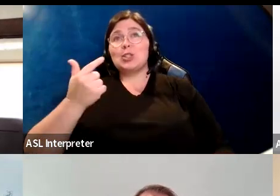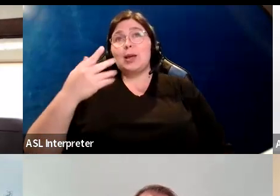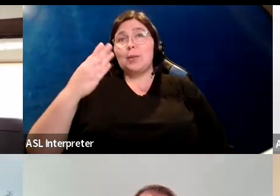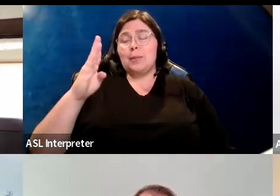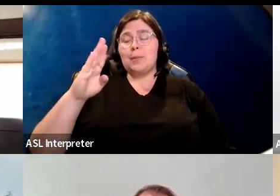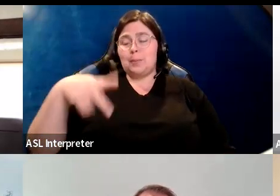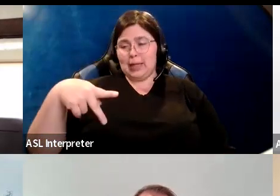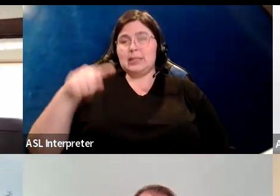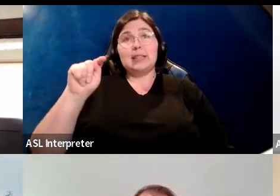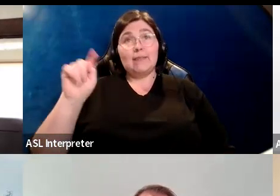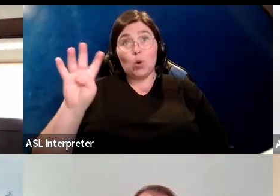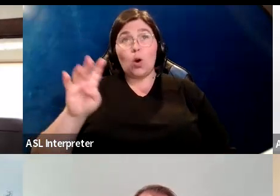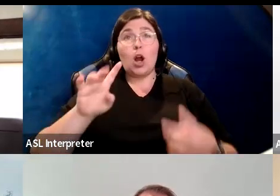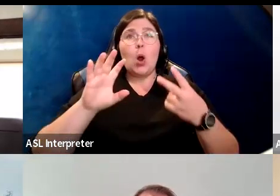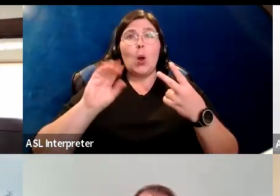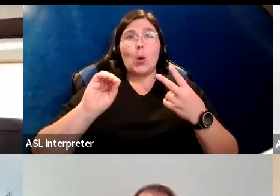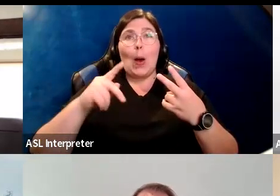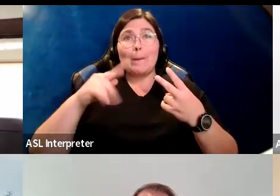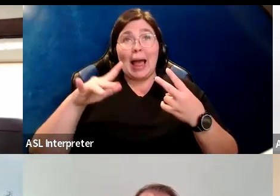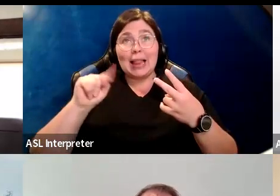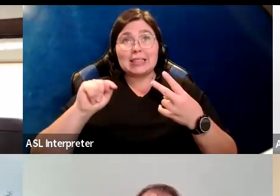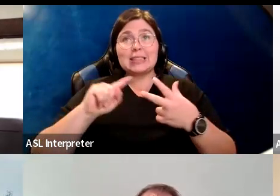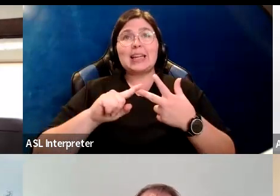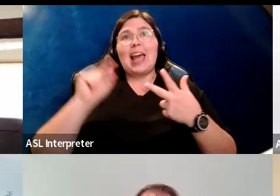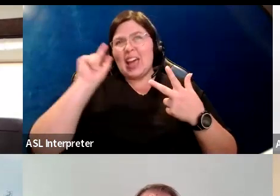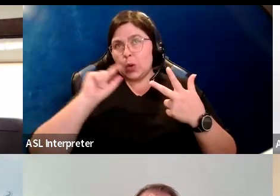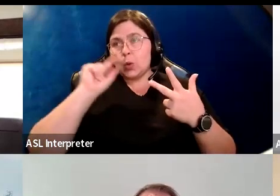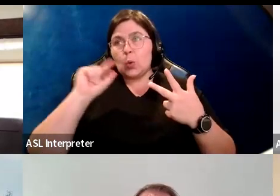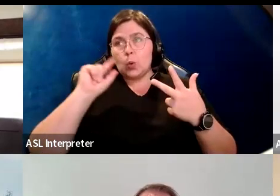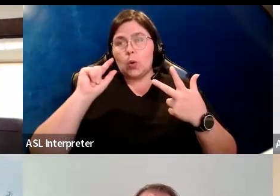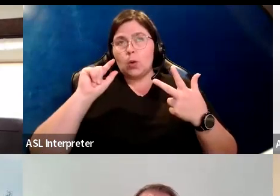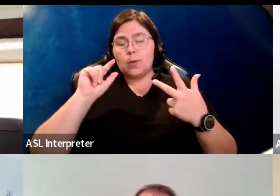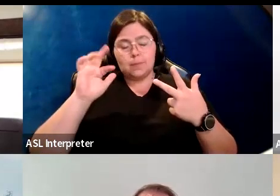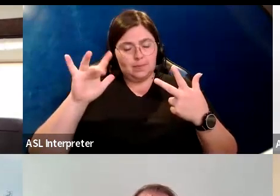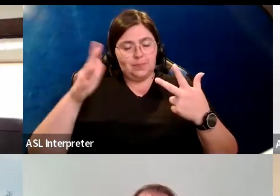Copilot, and the Google tool, Gemini,